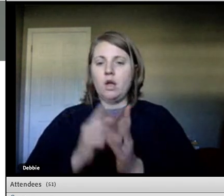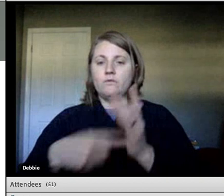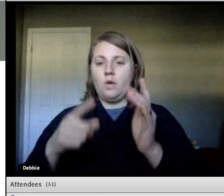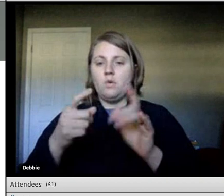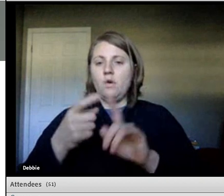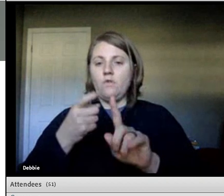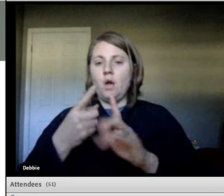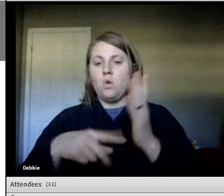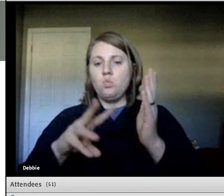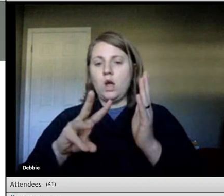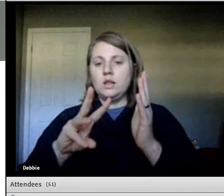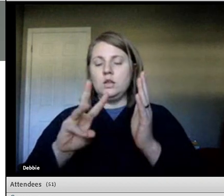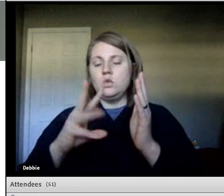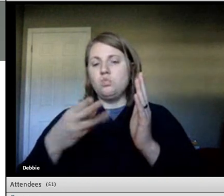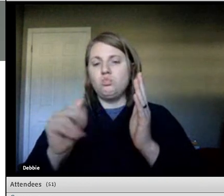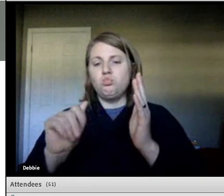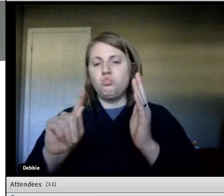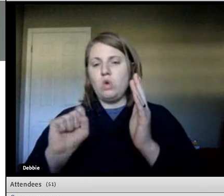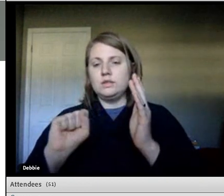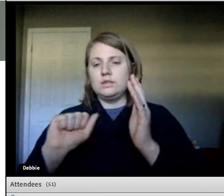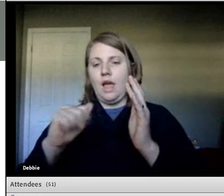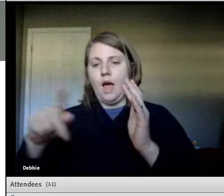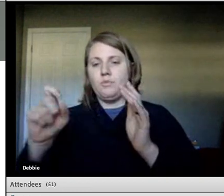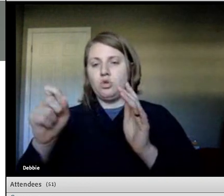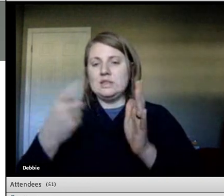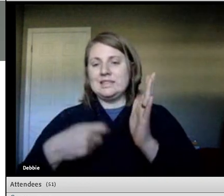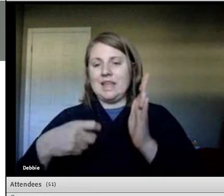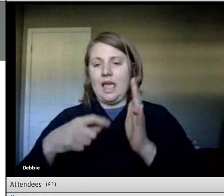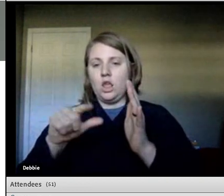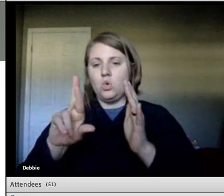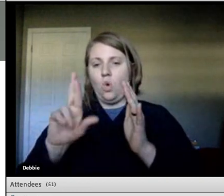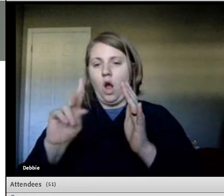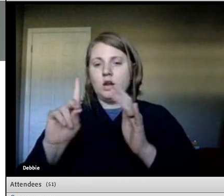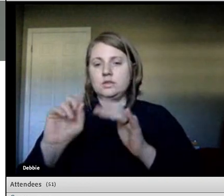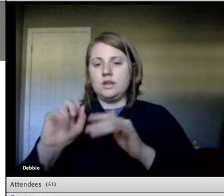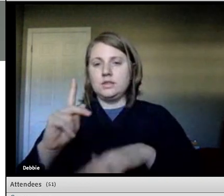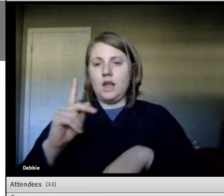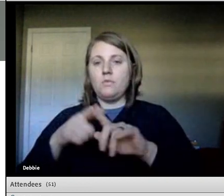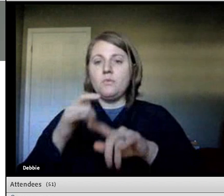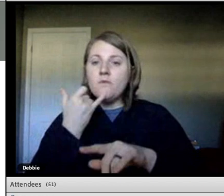That's wonderful, and then LibreOffice Suite -- Yes, sorry, Robby. I don't know how I missed that one.